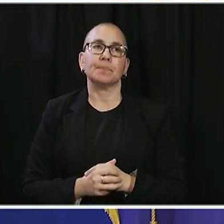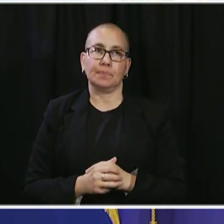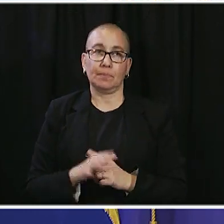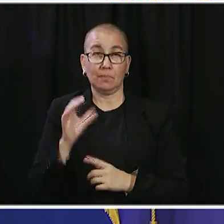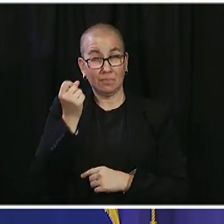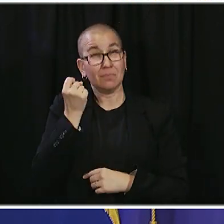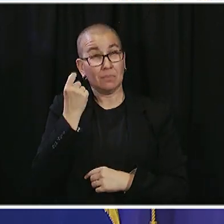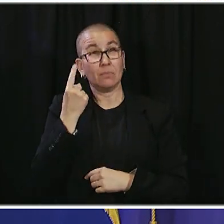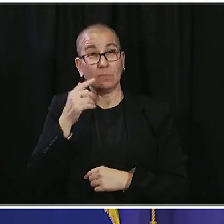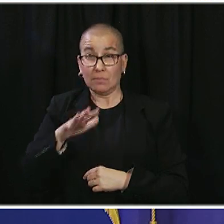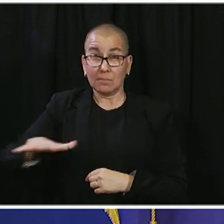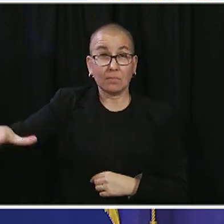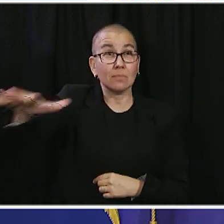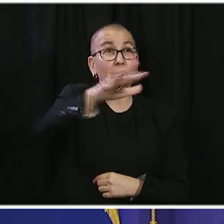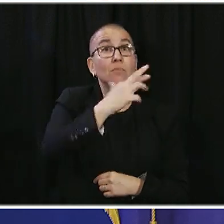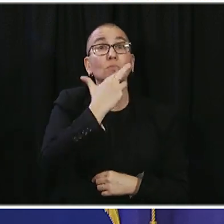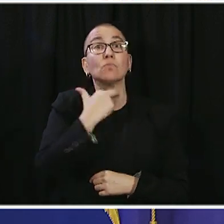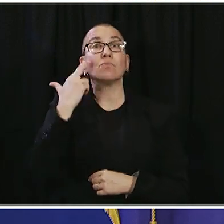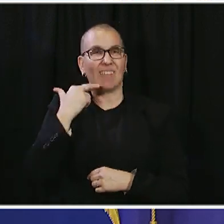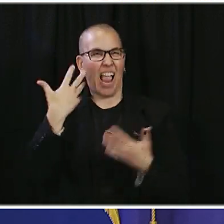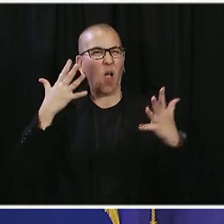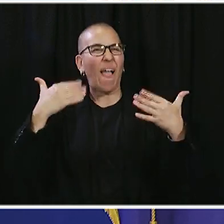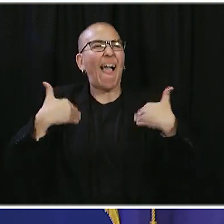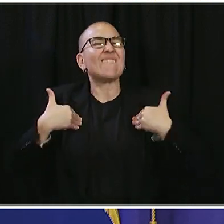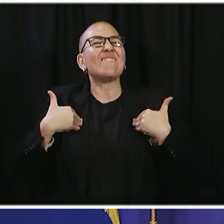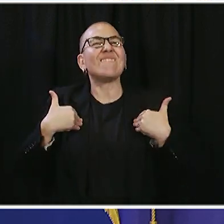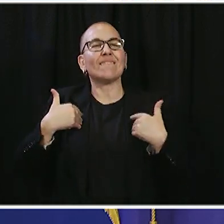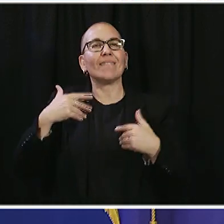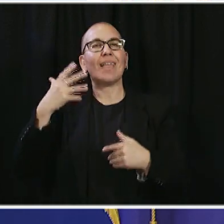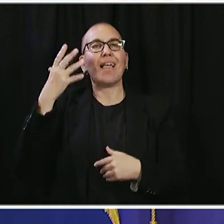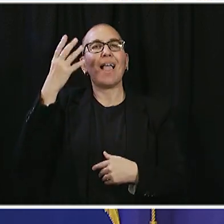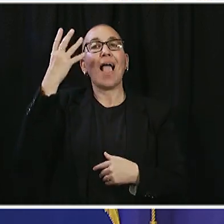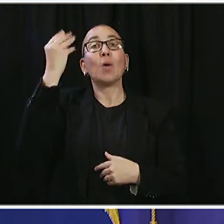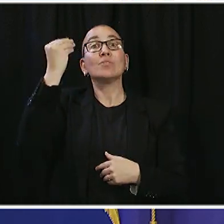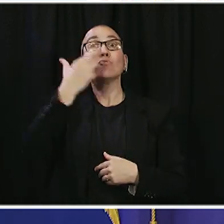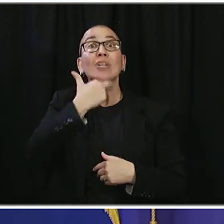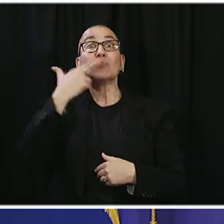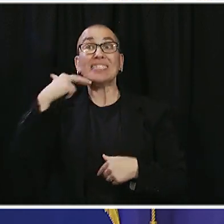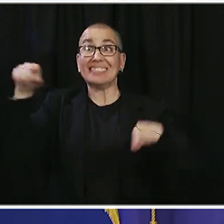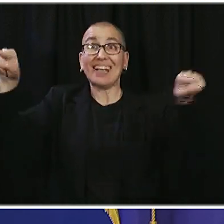MOVING TO EAT AND DRINK IS THE CRITICAL GUIDANCE. OBVIOUSLY NOT EVERY RESTAURANT HAS A DECK OR OUTDOOR PATIO OR A